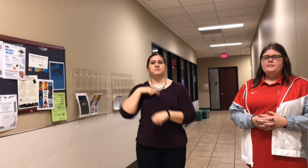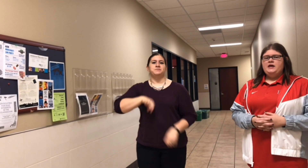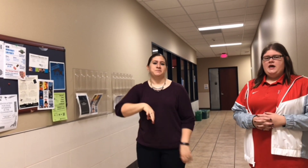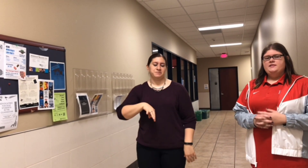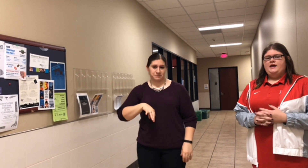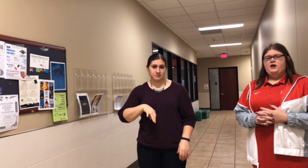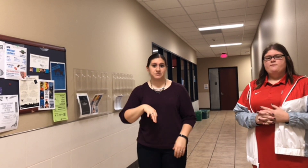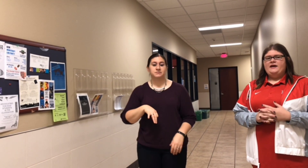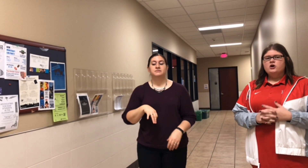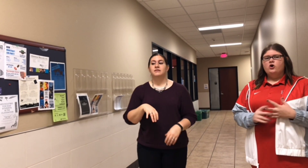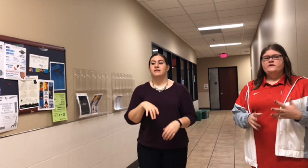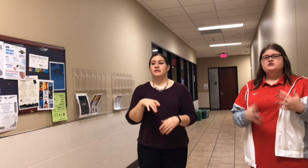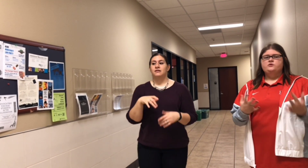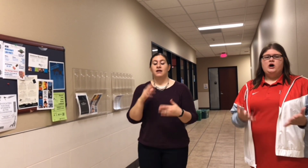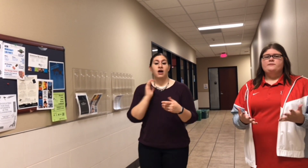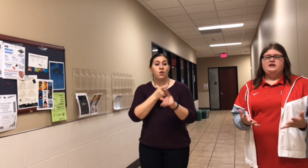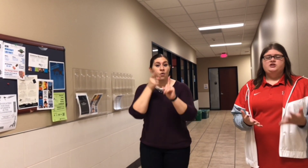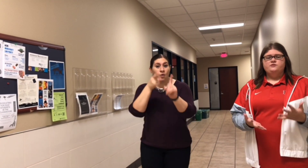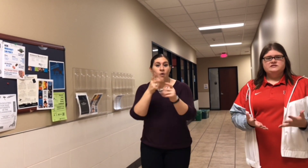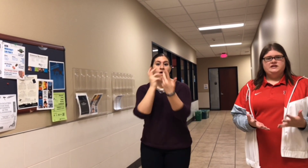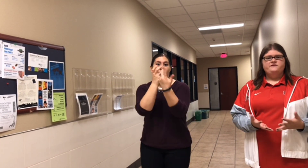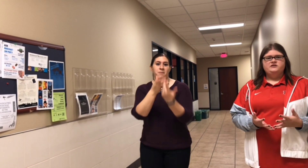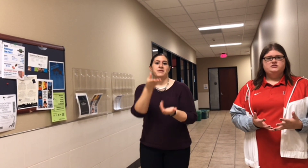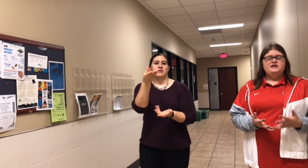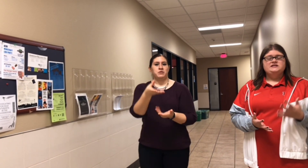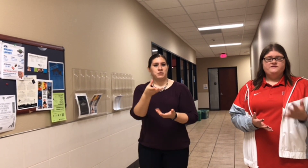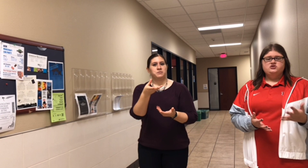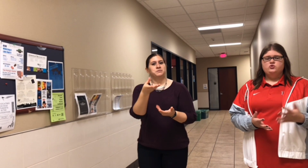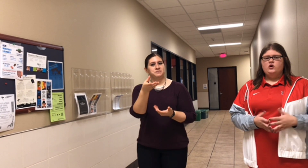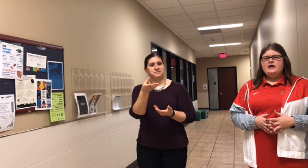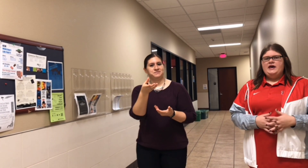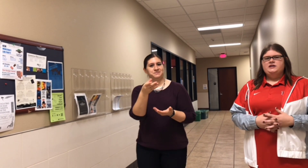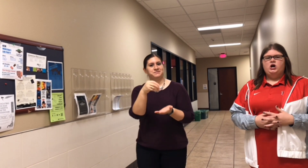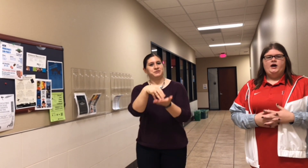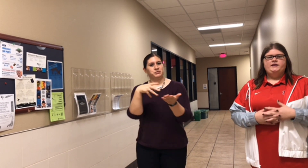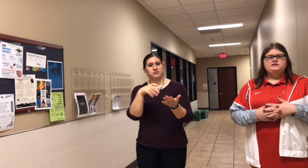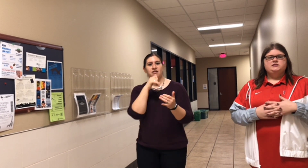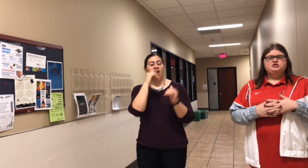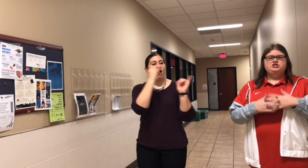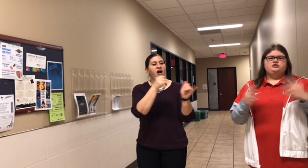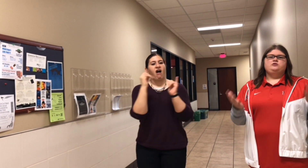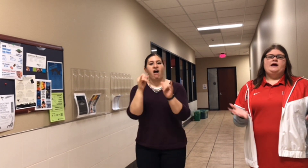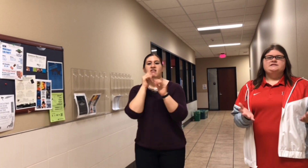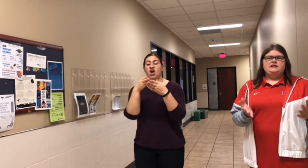Their main goal is to accommodate YOU as an individual and to not generalize